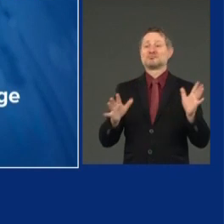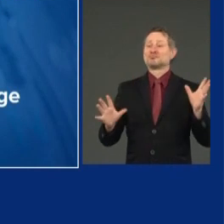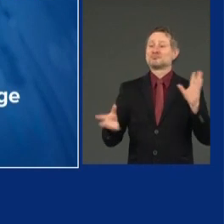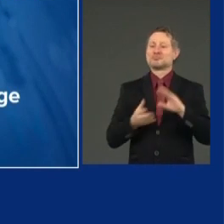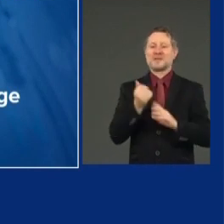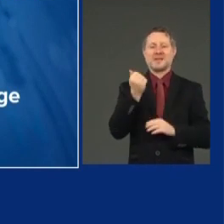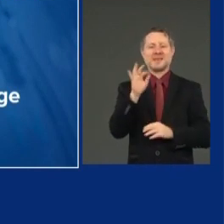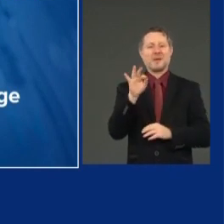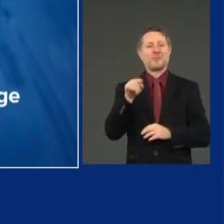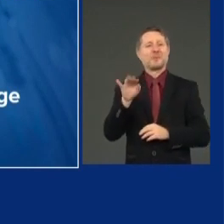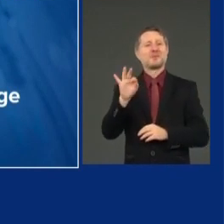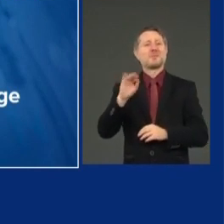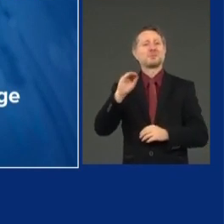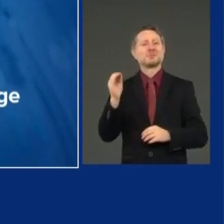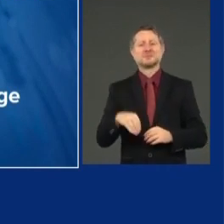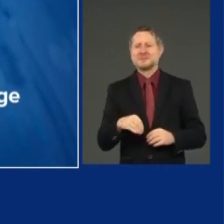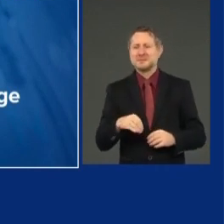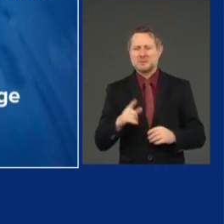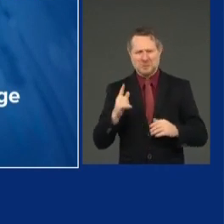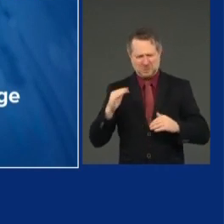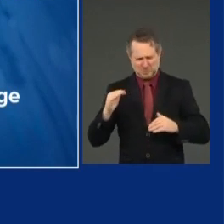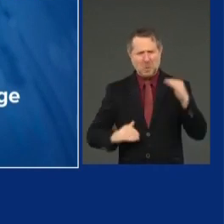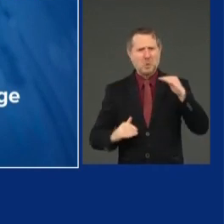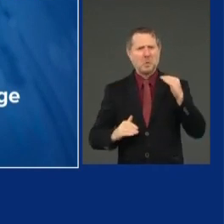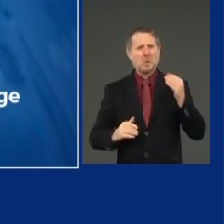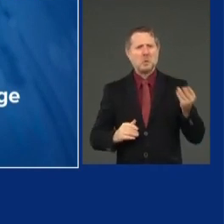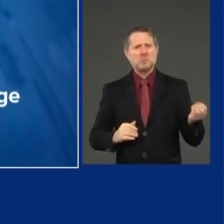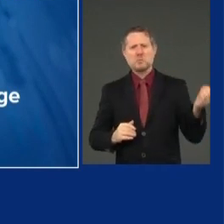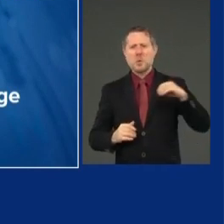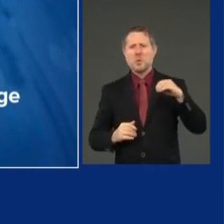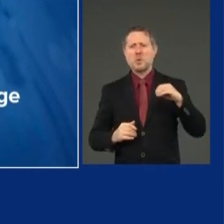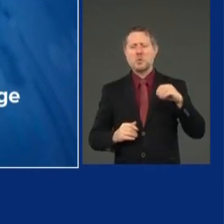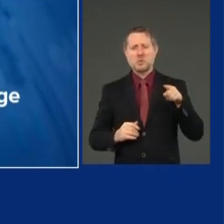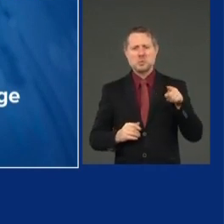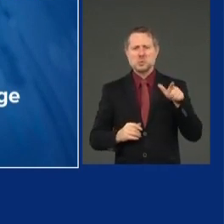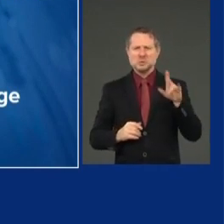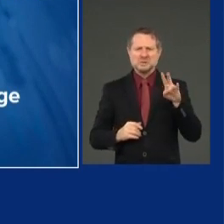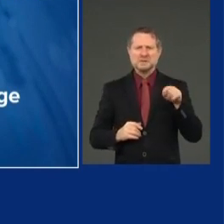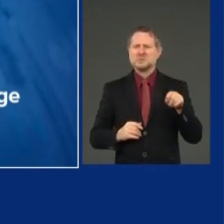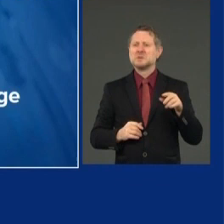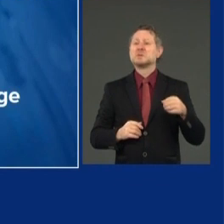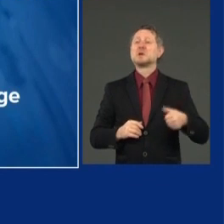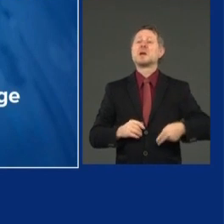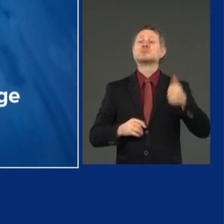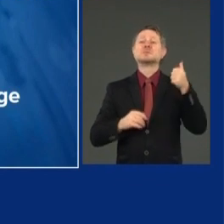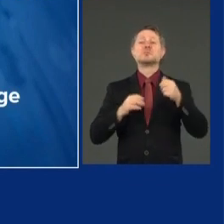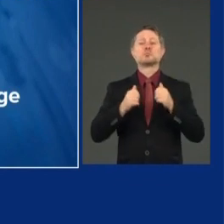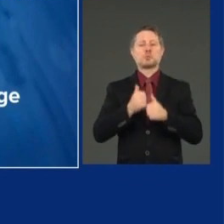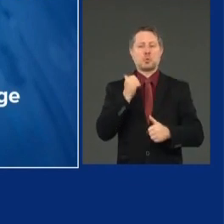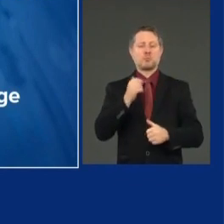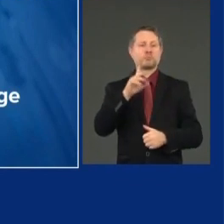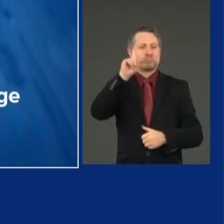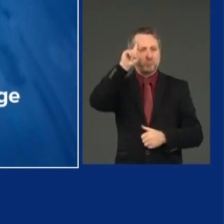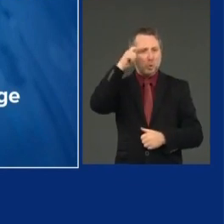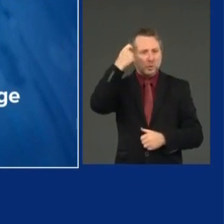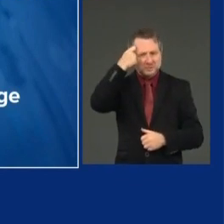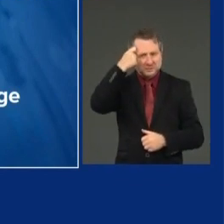27%, THAT'S COMPARED TO THE NEW YORK CITY GENERAL POPULATION OF